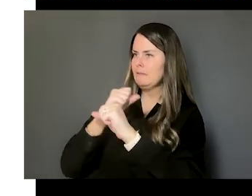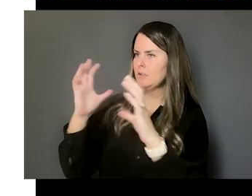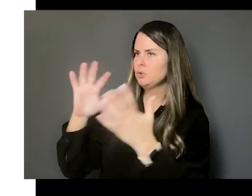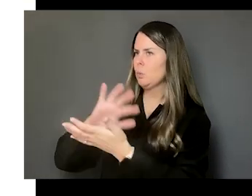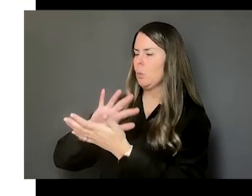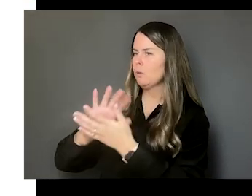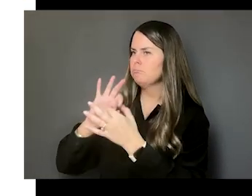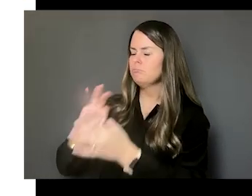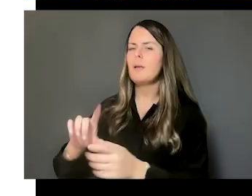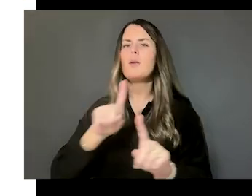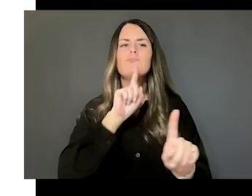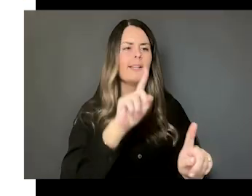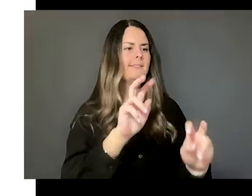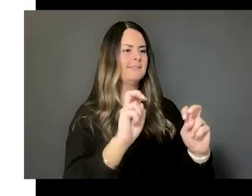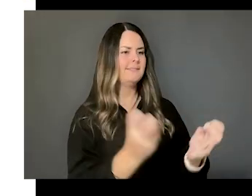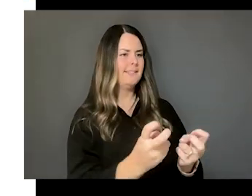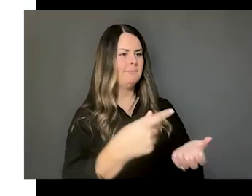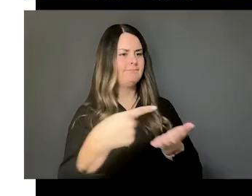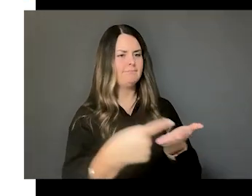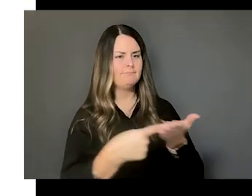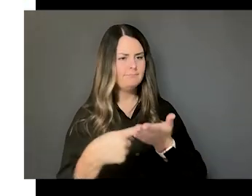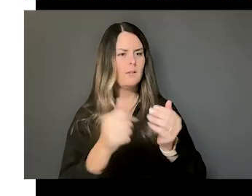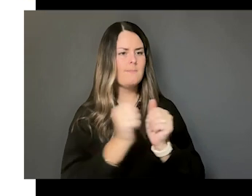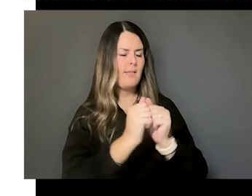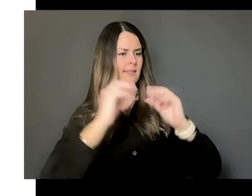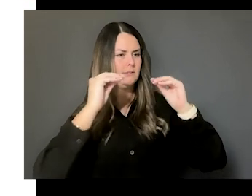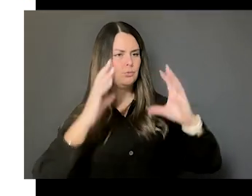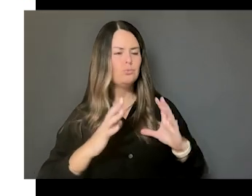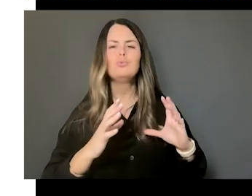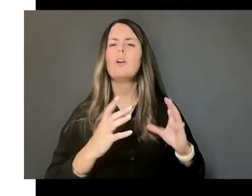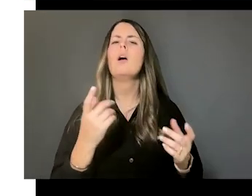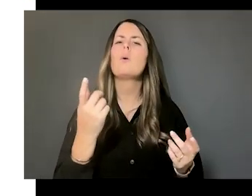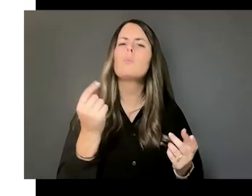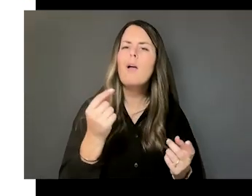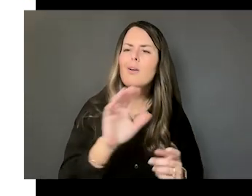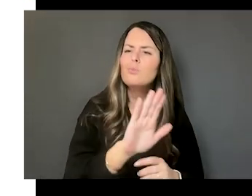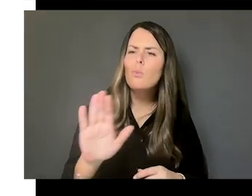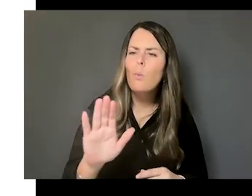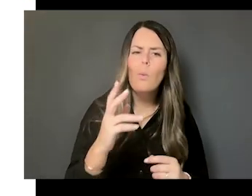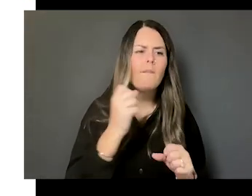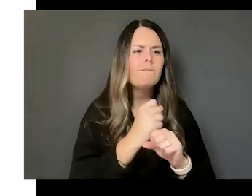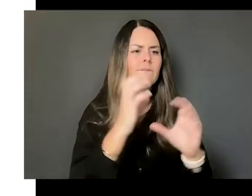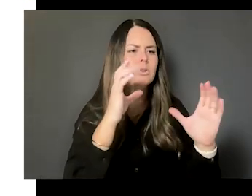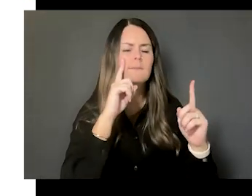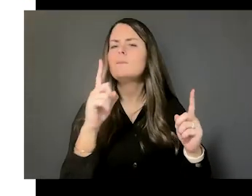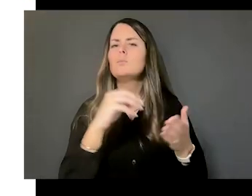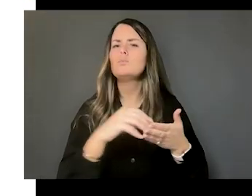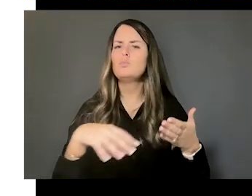but sitting down and having a conversation with teachers. What is your vision for student learning?